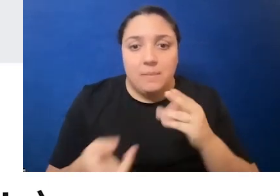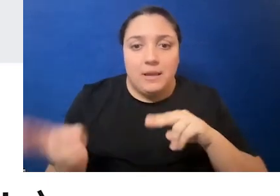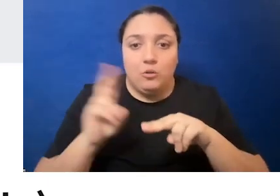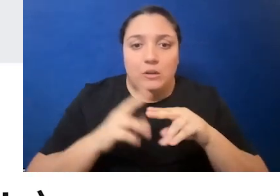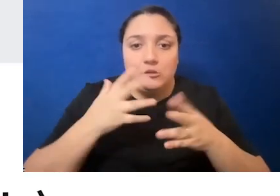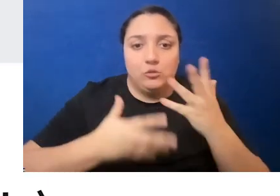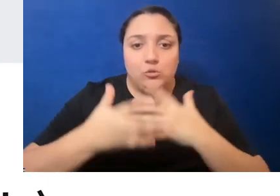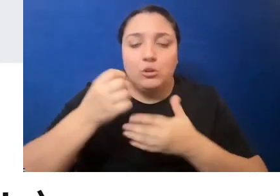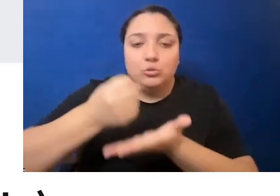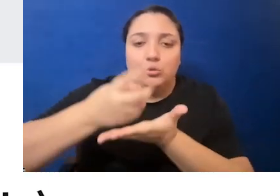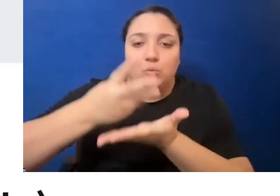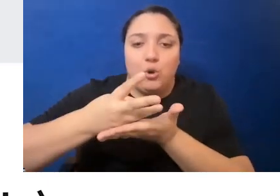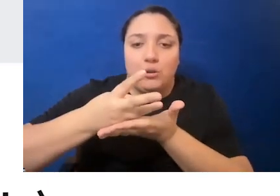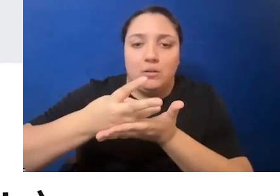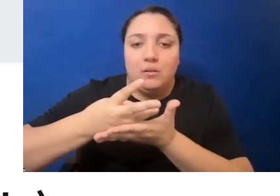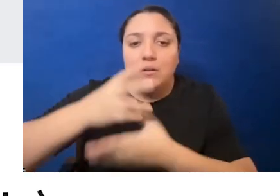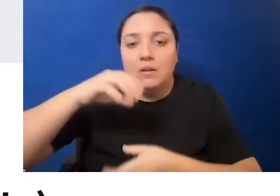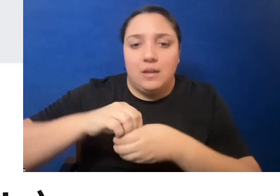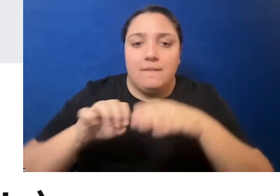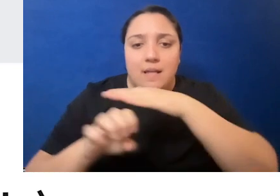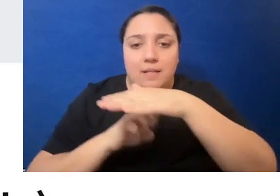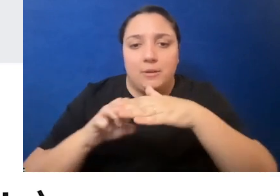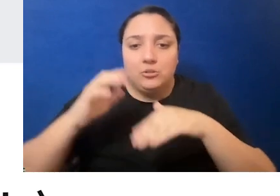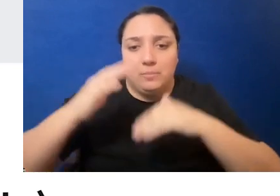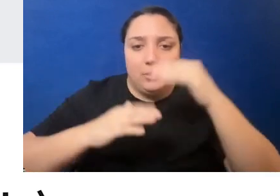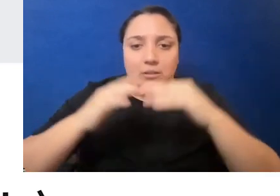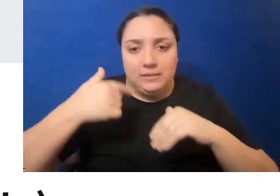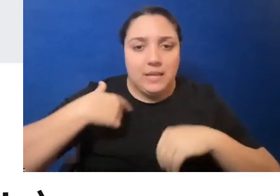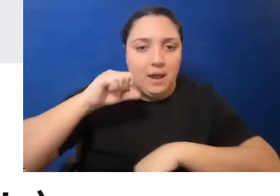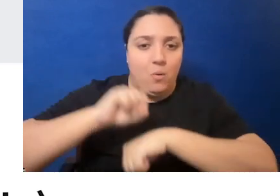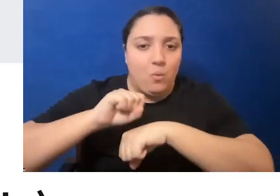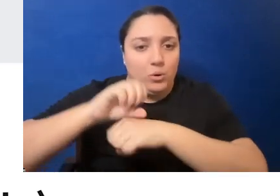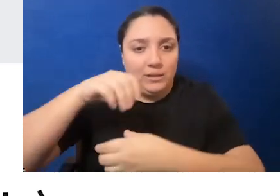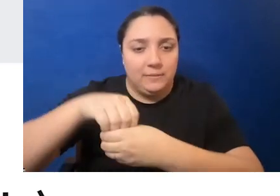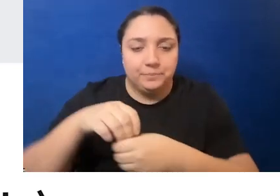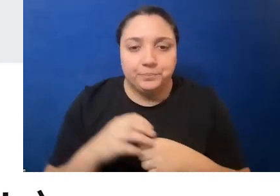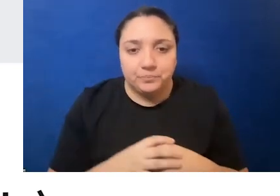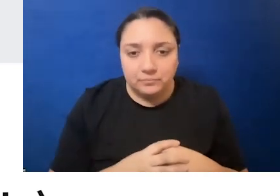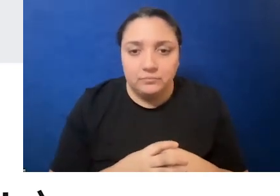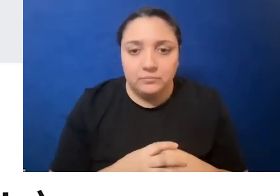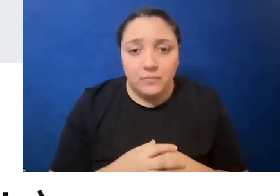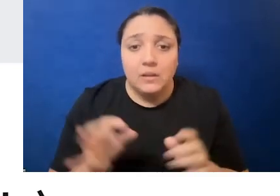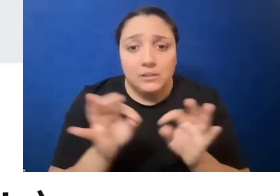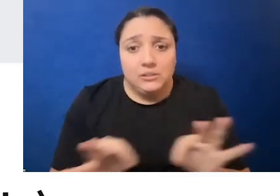IT IS VISIBLE IN THE HALLWAY. WE HAVE SOME INCREASED SOCIAL WORK PRESENCE IN ONE OF THE